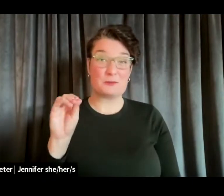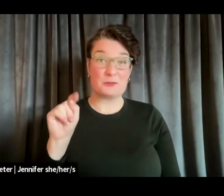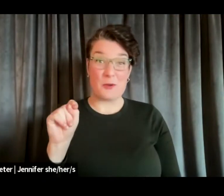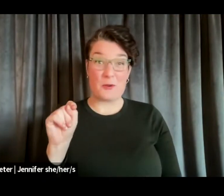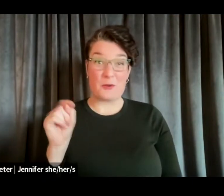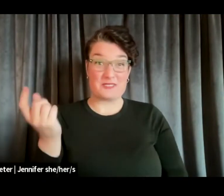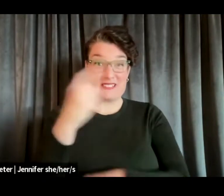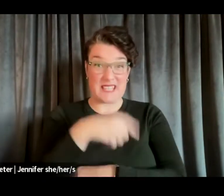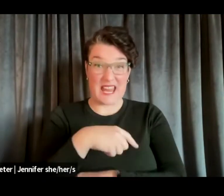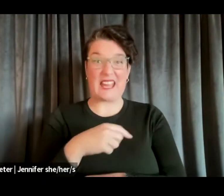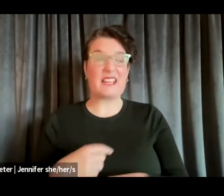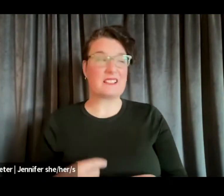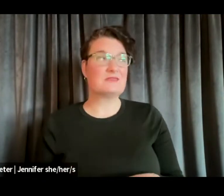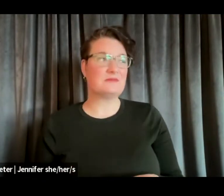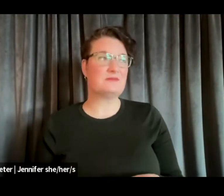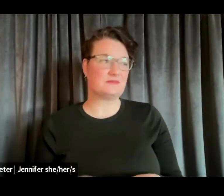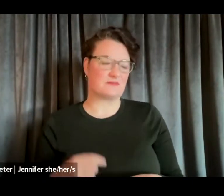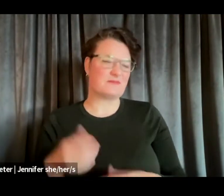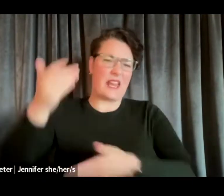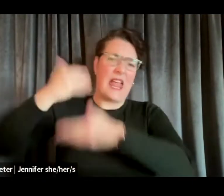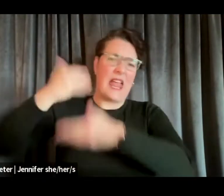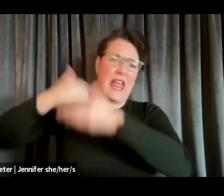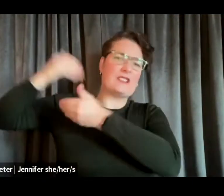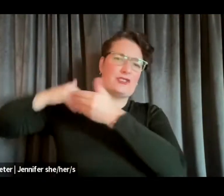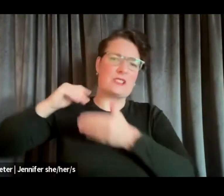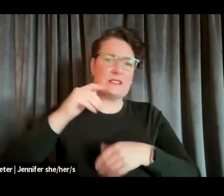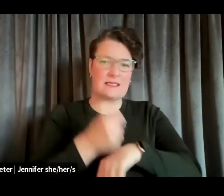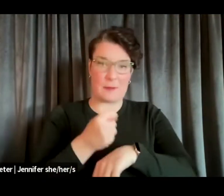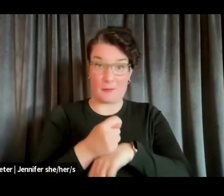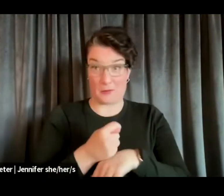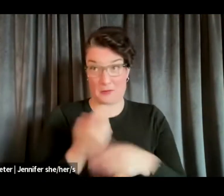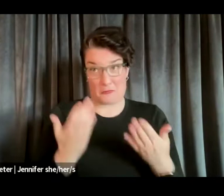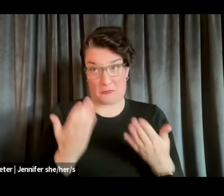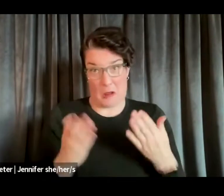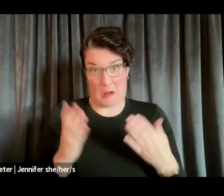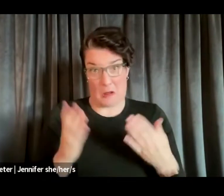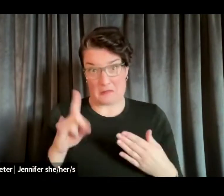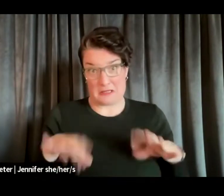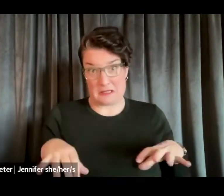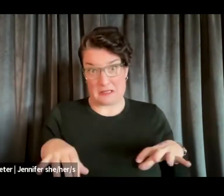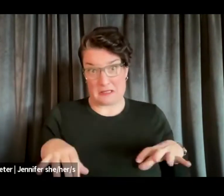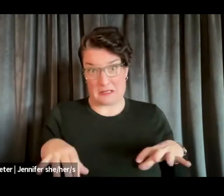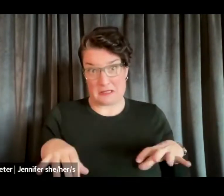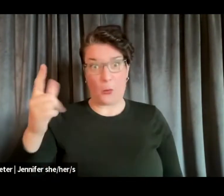people in the ancient temple probably had an orgy because they were again